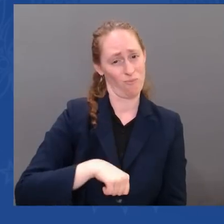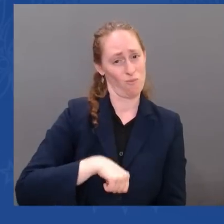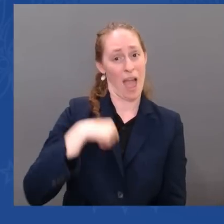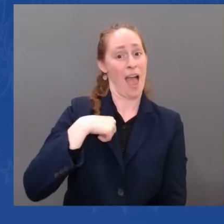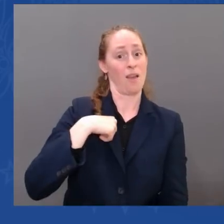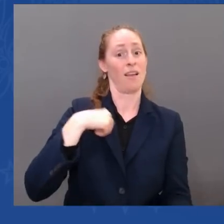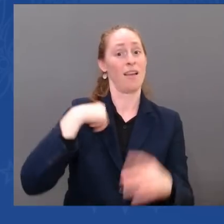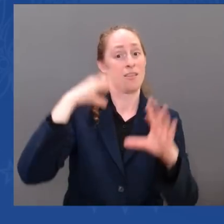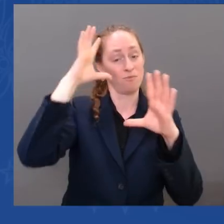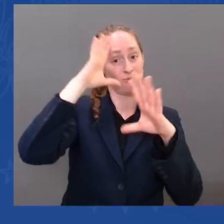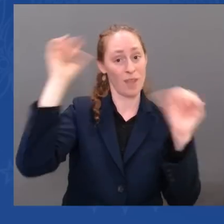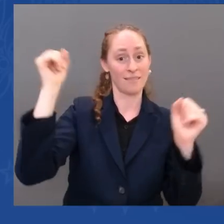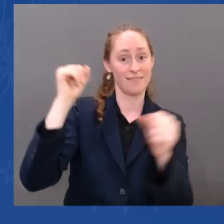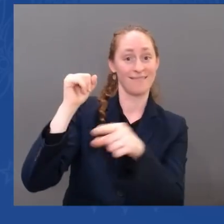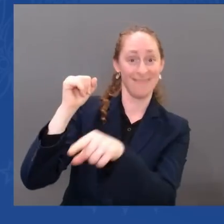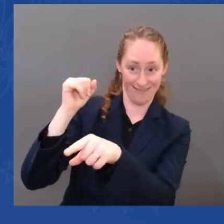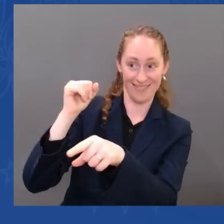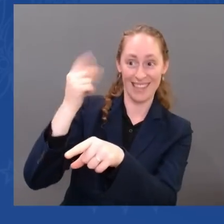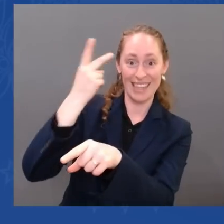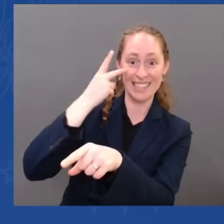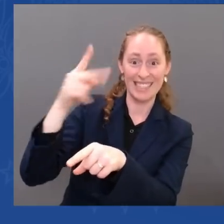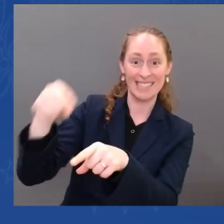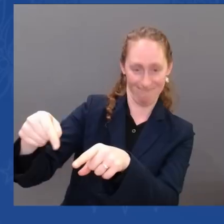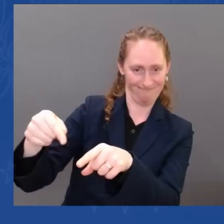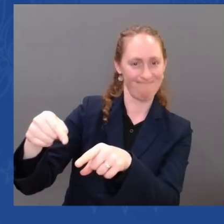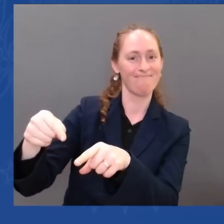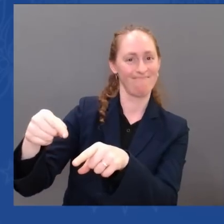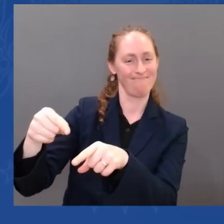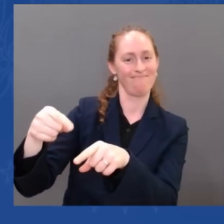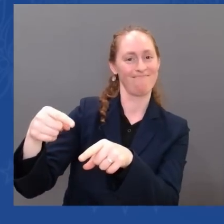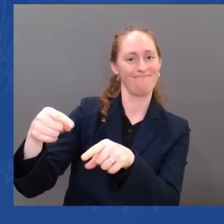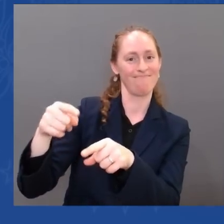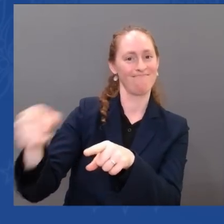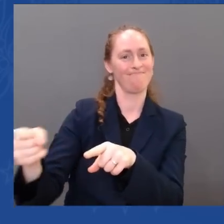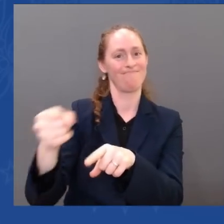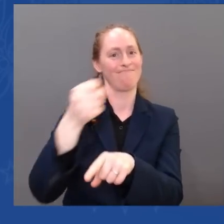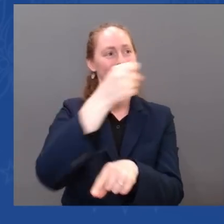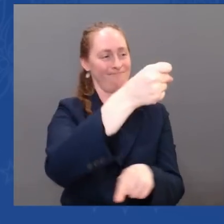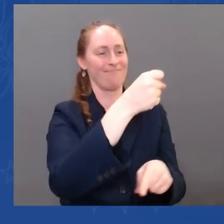has just taken up his post in Athens to continue carrying forward this important work.